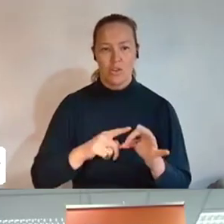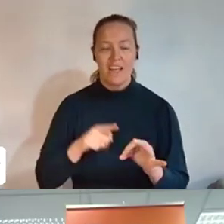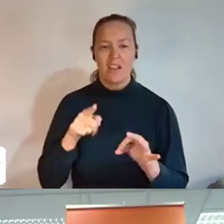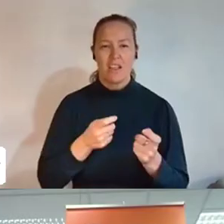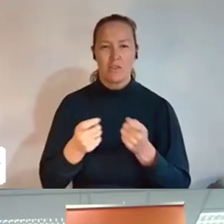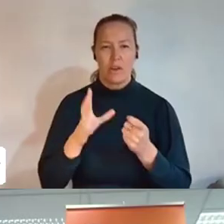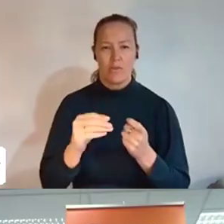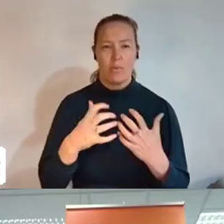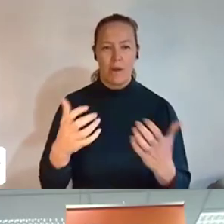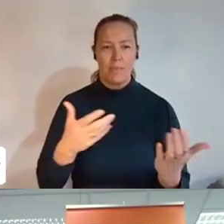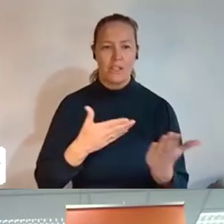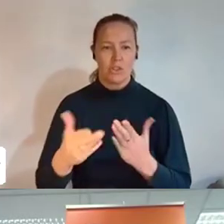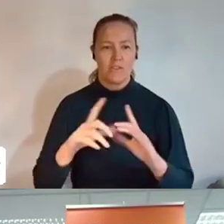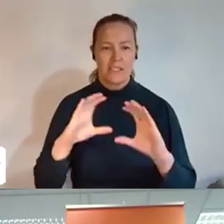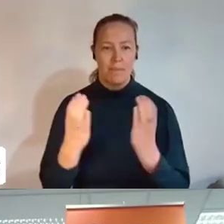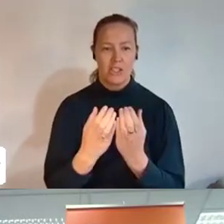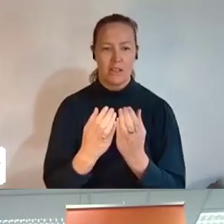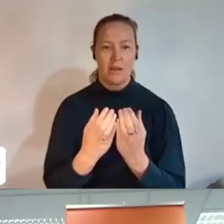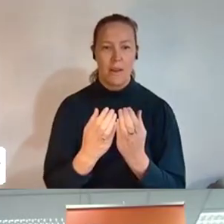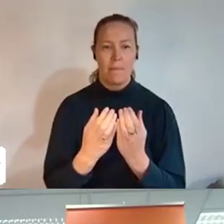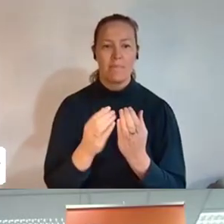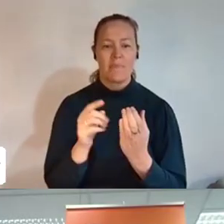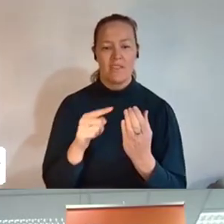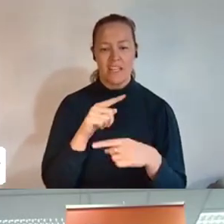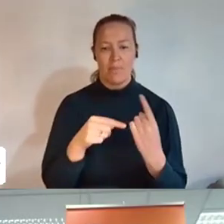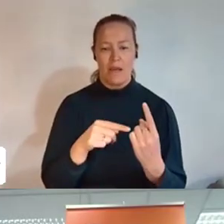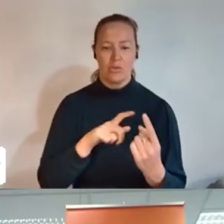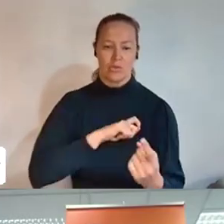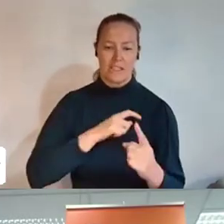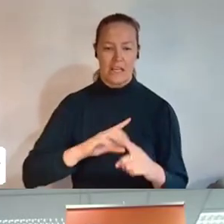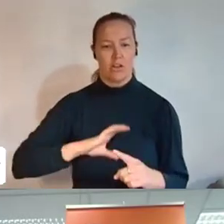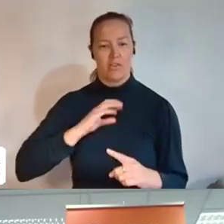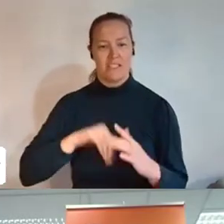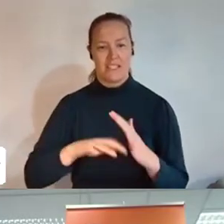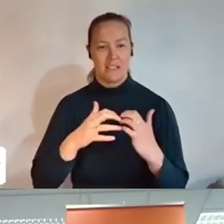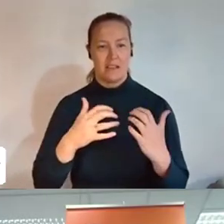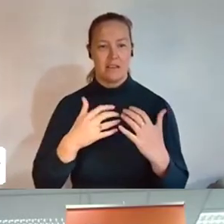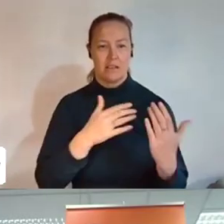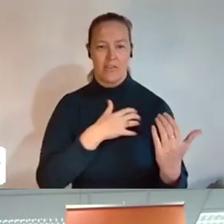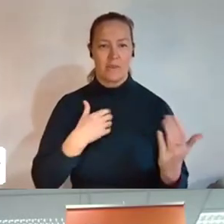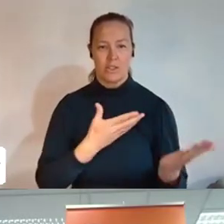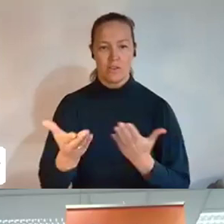run survey into trust and confidence in government services. So that was the framing between